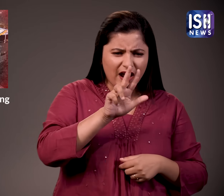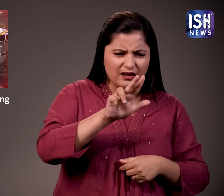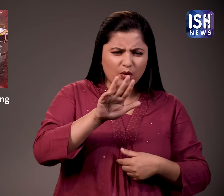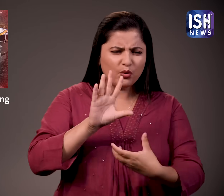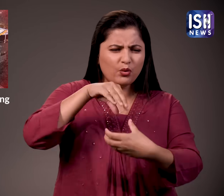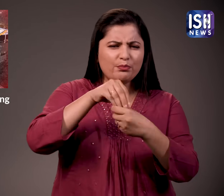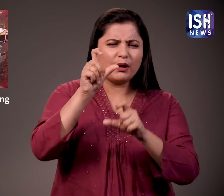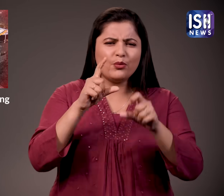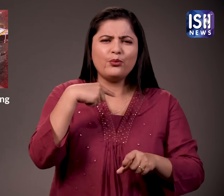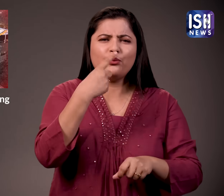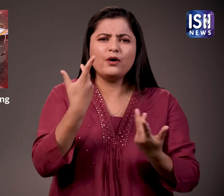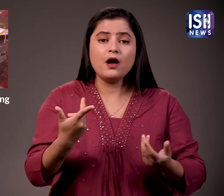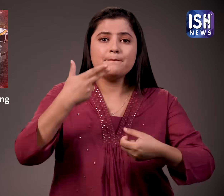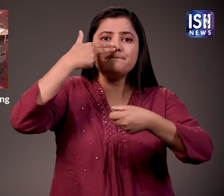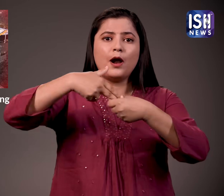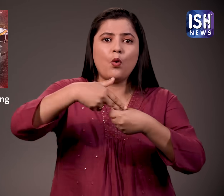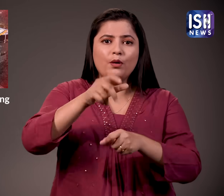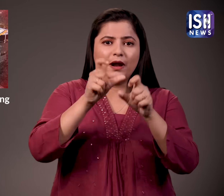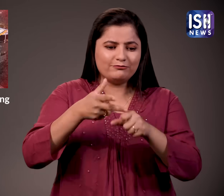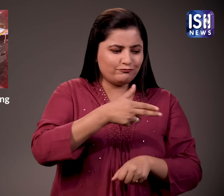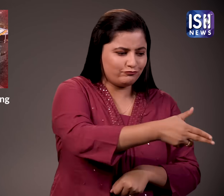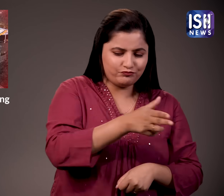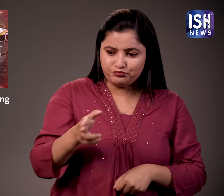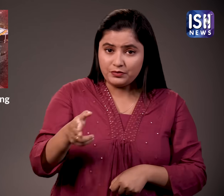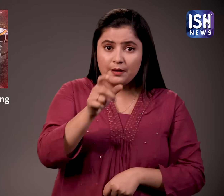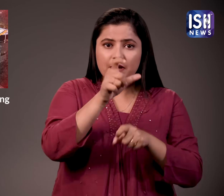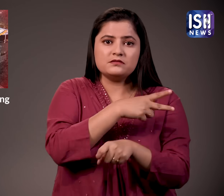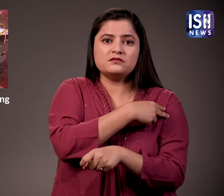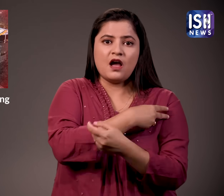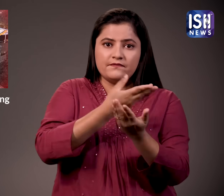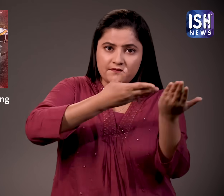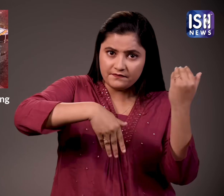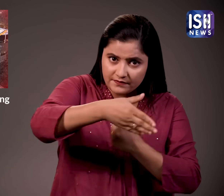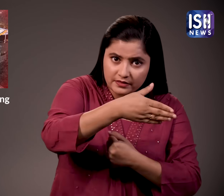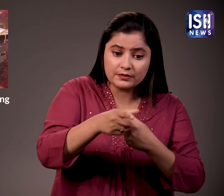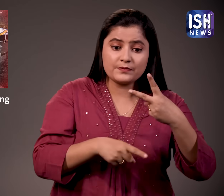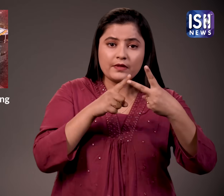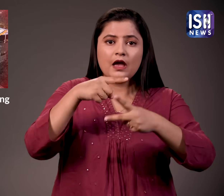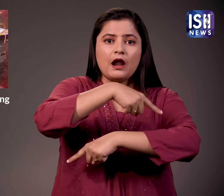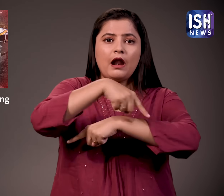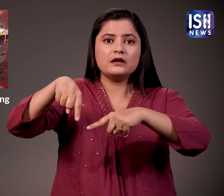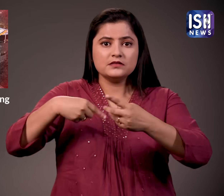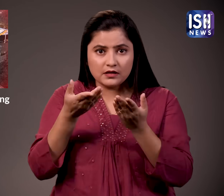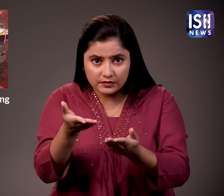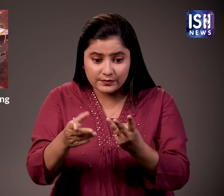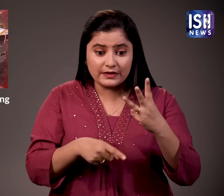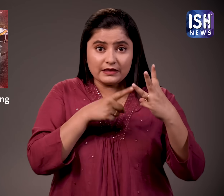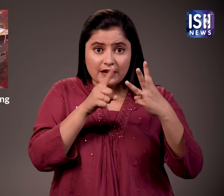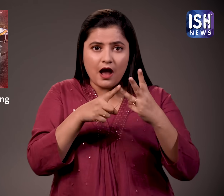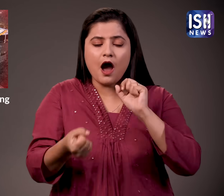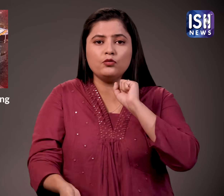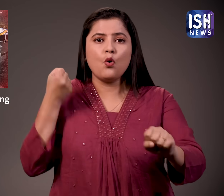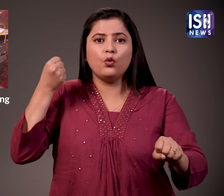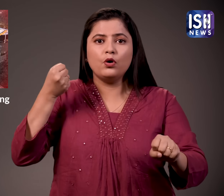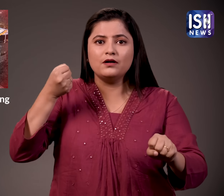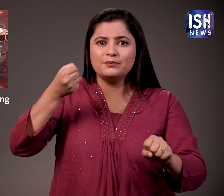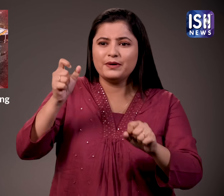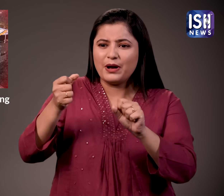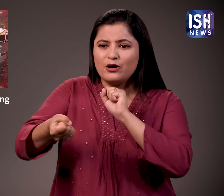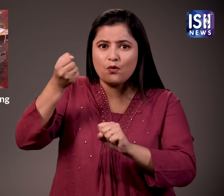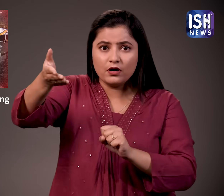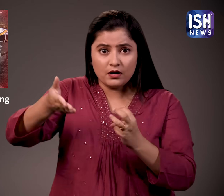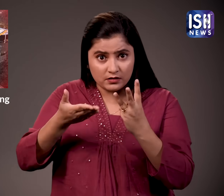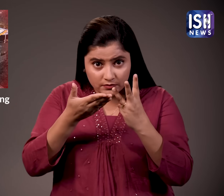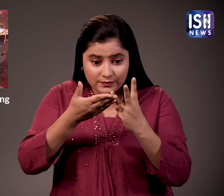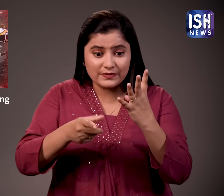Among the deceased and dead were a petrol pump staffer, an engineer, auto-rickshaw driver,